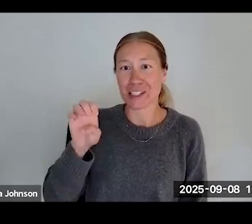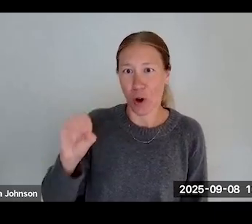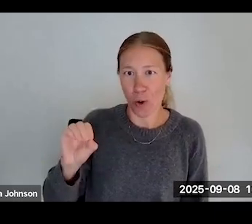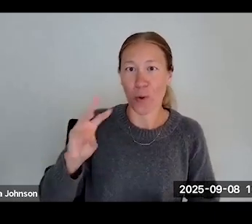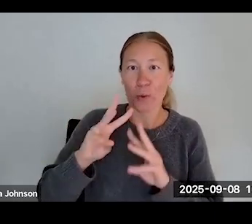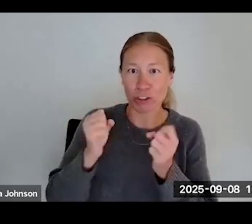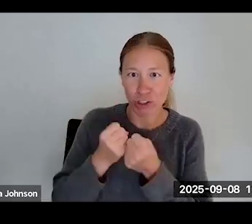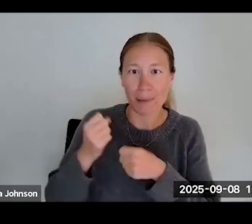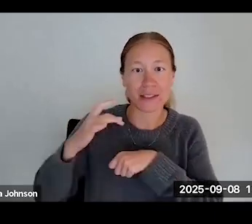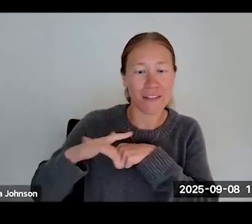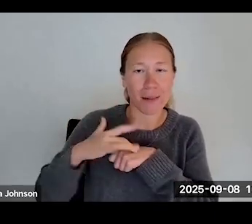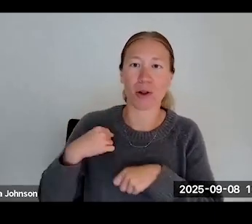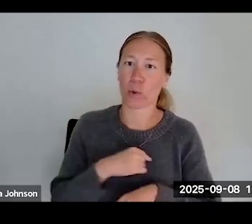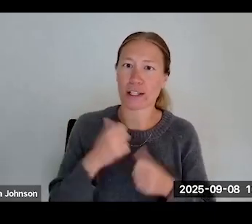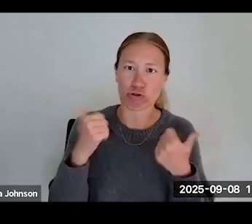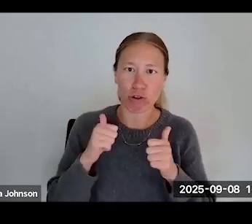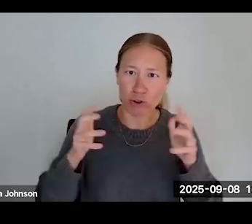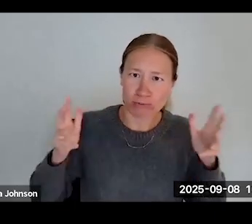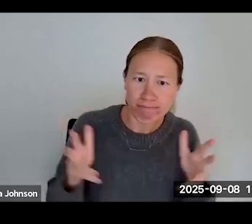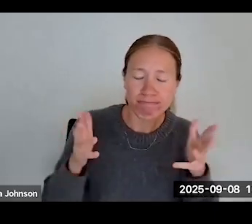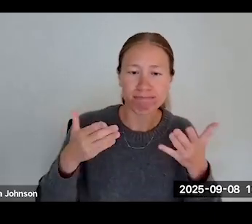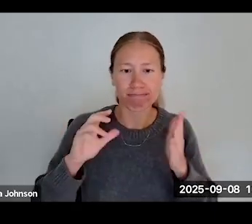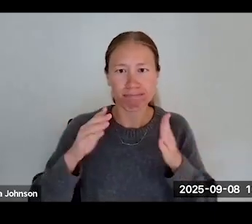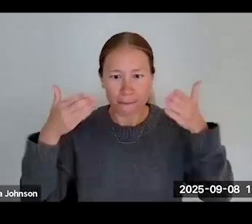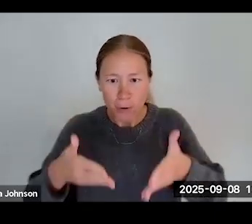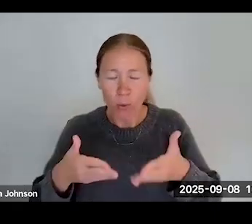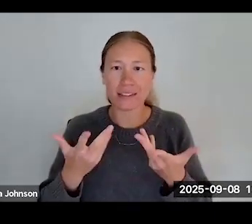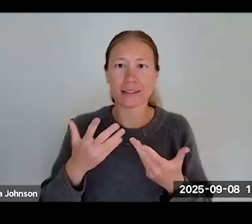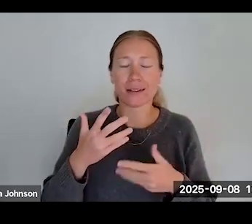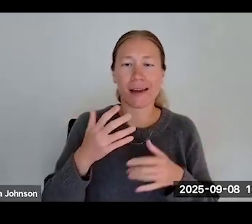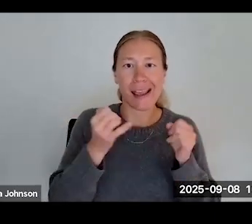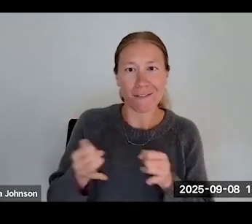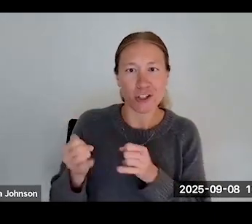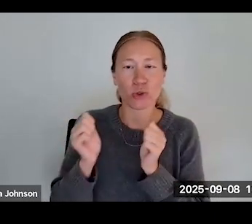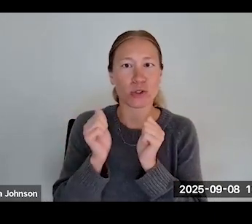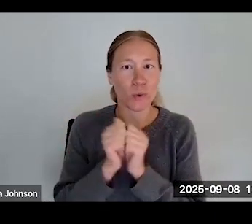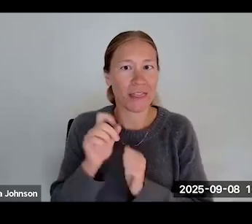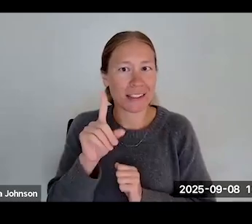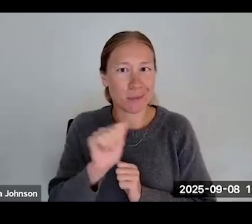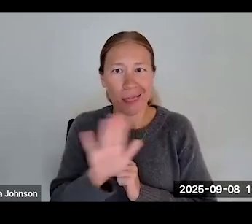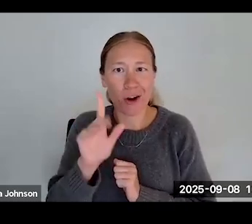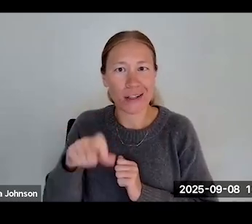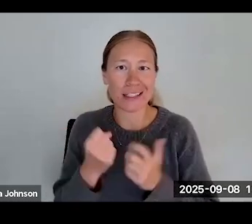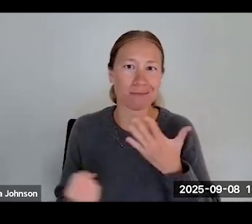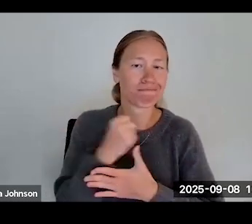we really try to center ensuring that the needs of individuals with disabilities are prioritized and that all members